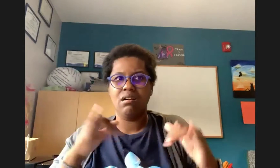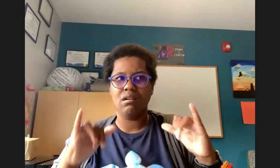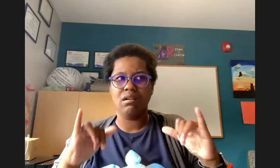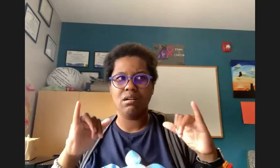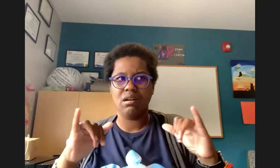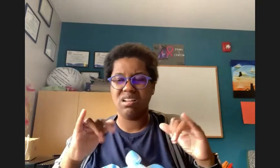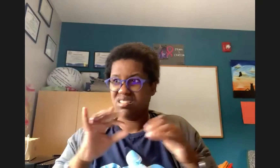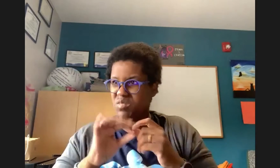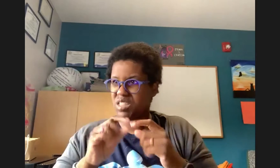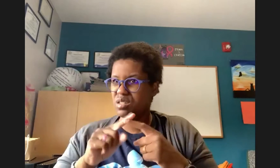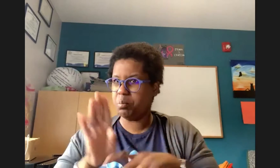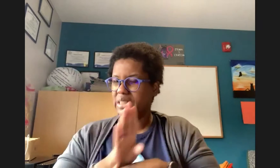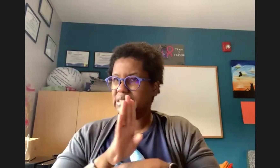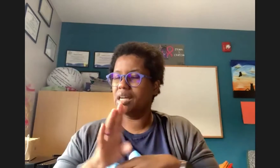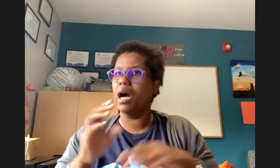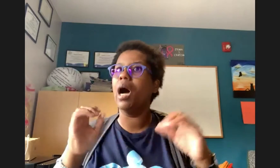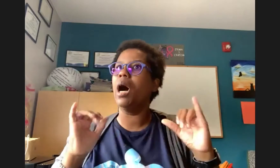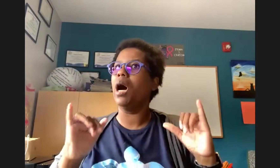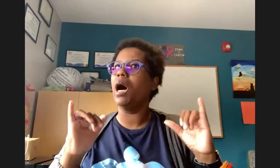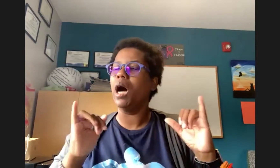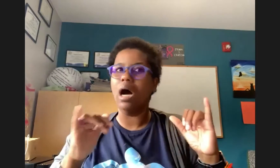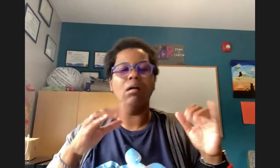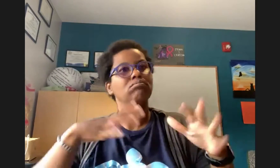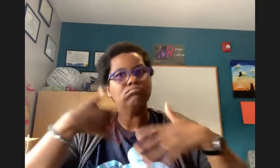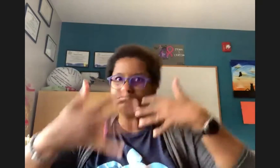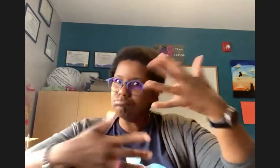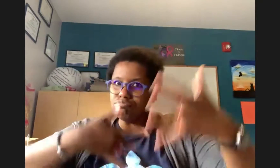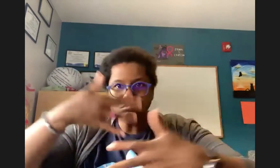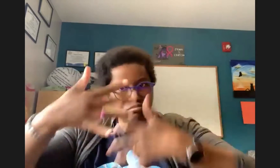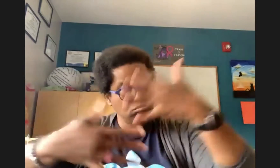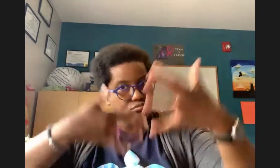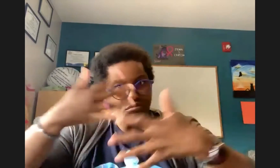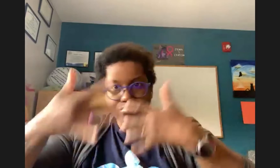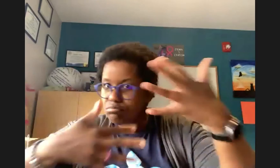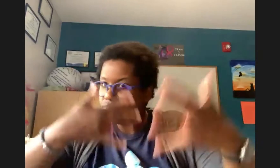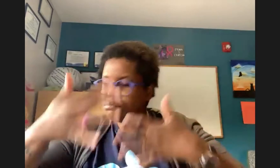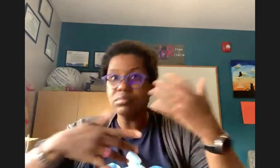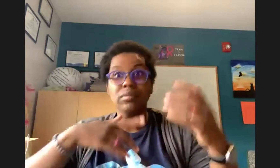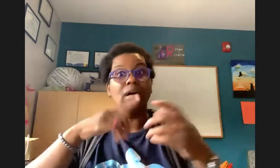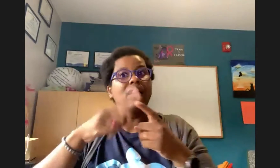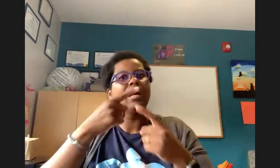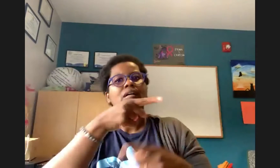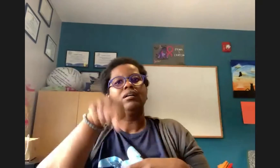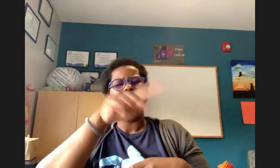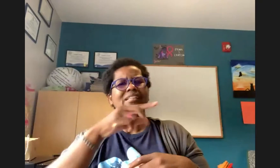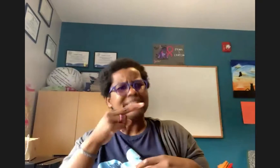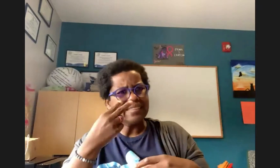I had to learn about business. All of these new skills became part of my skill set.